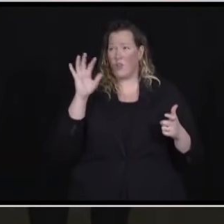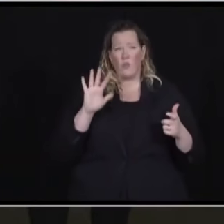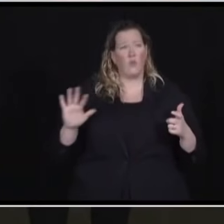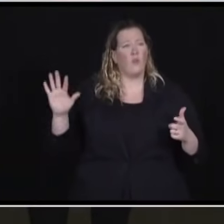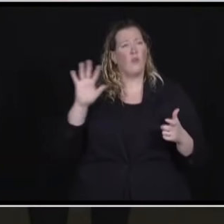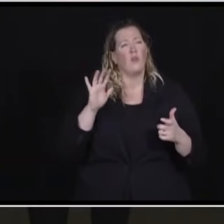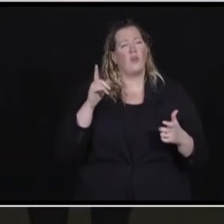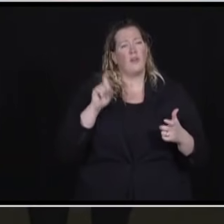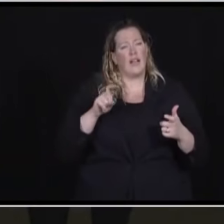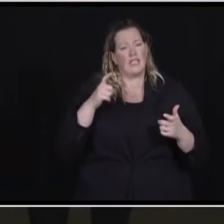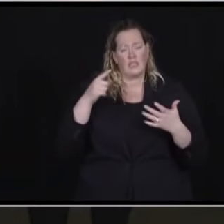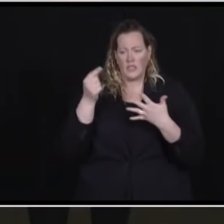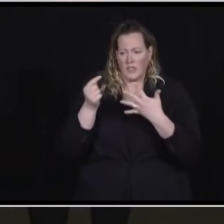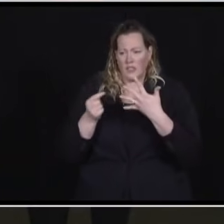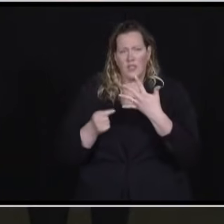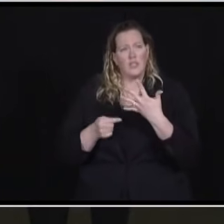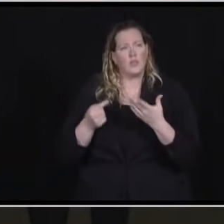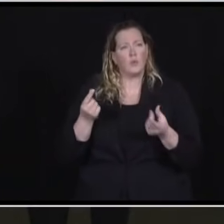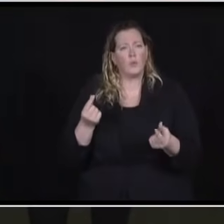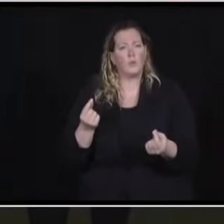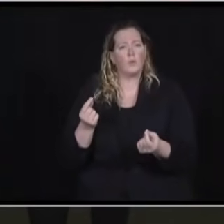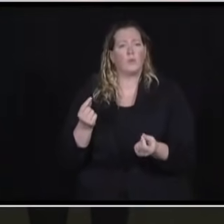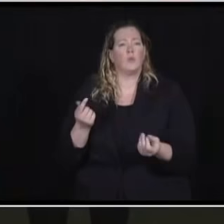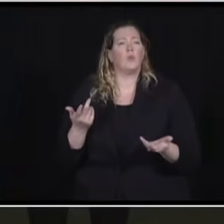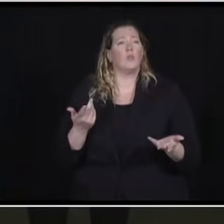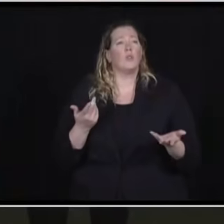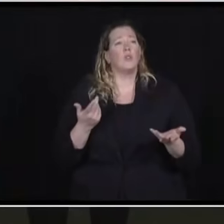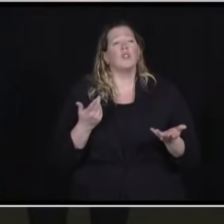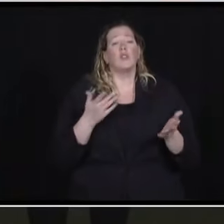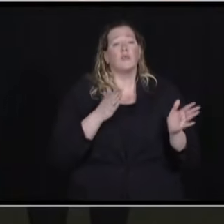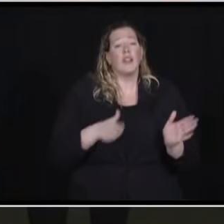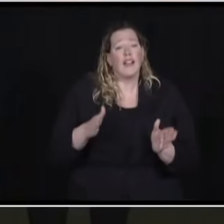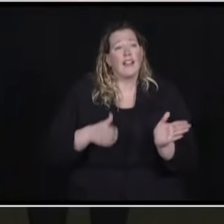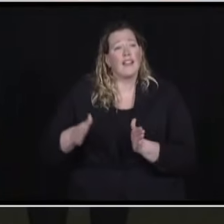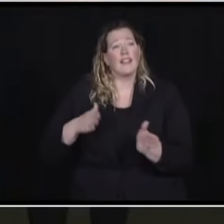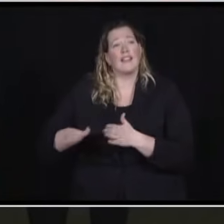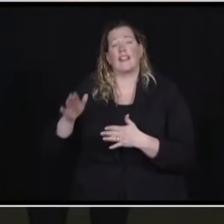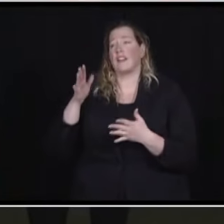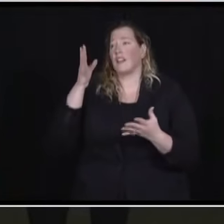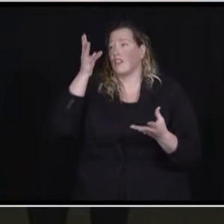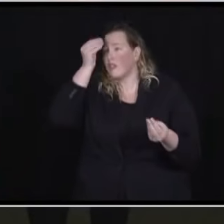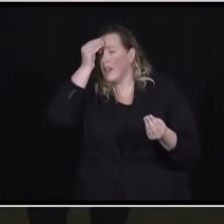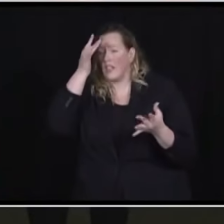When you look at a province the size of Ontario with as many variables as we are